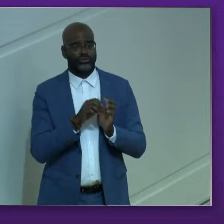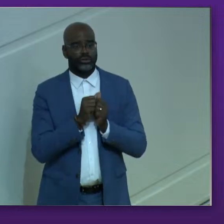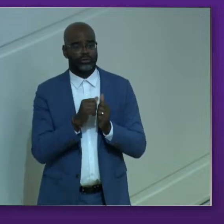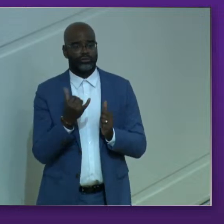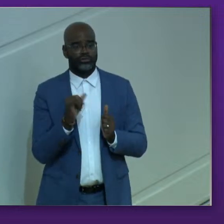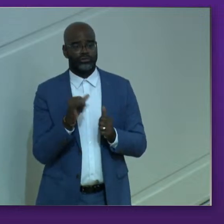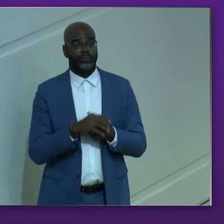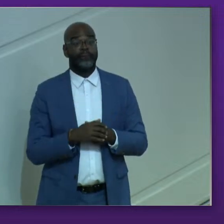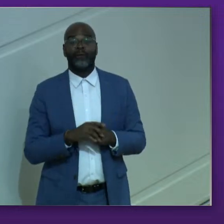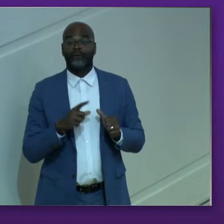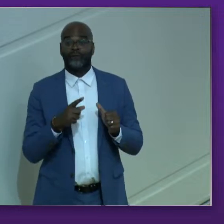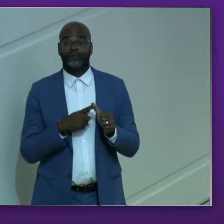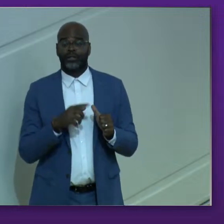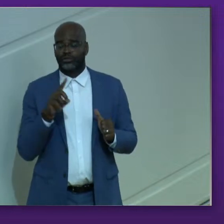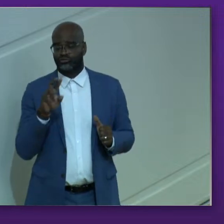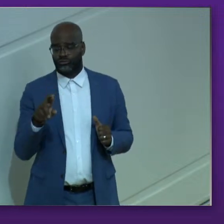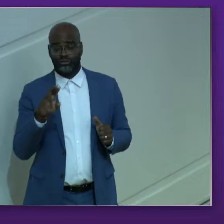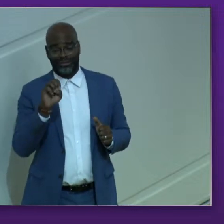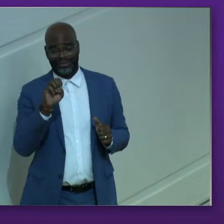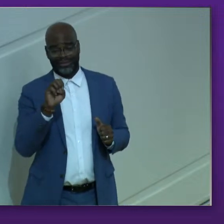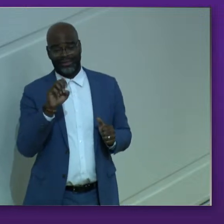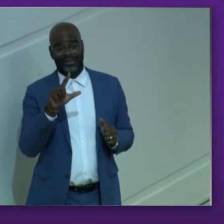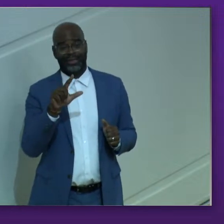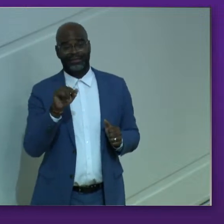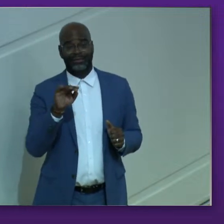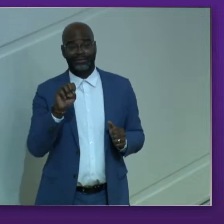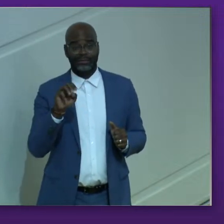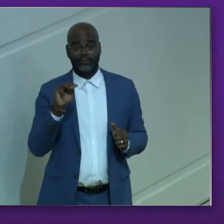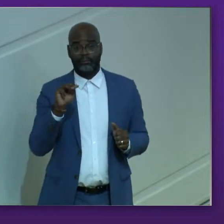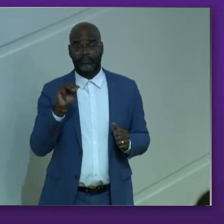TO THE STAGE AND RECEIVE YOUR CERTIFICATE. AND OF COURSEREMAIN FOR A GROUP